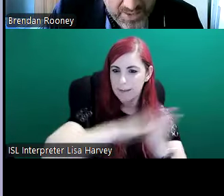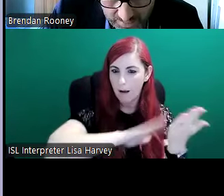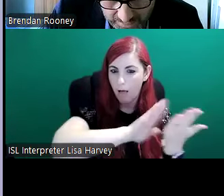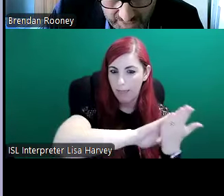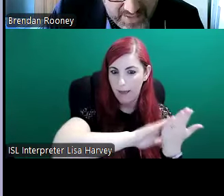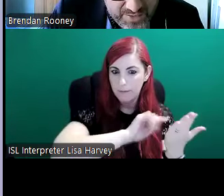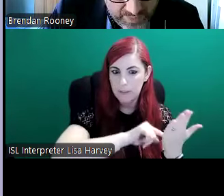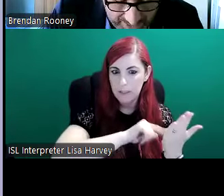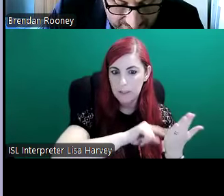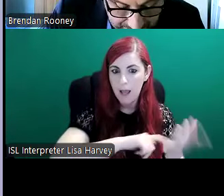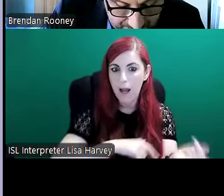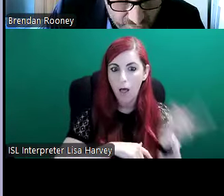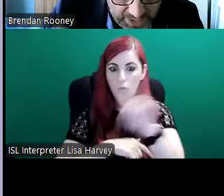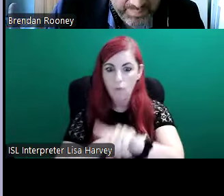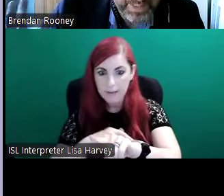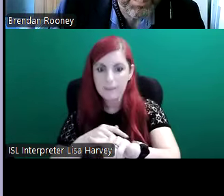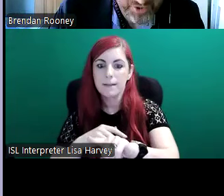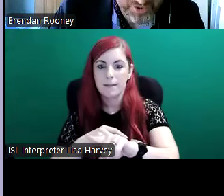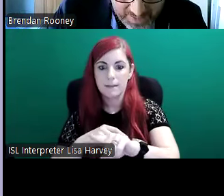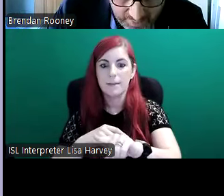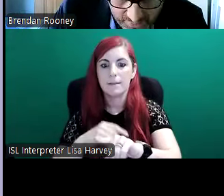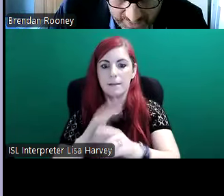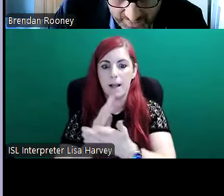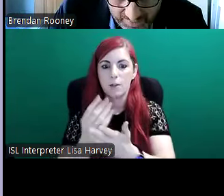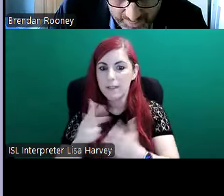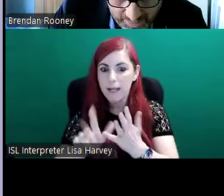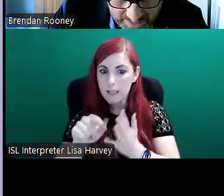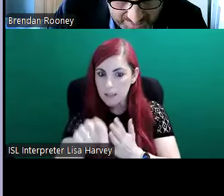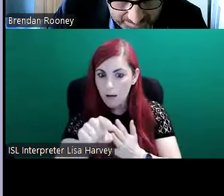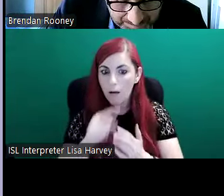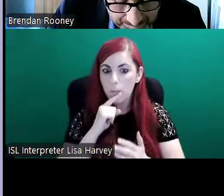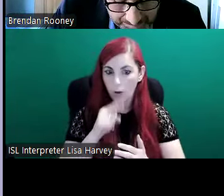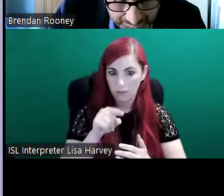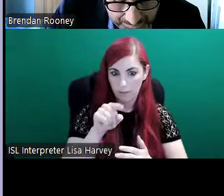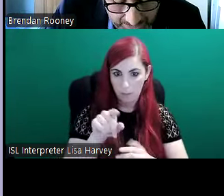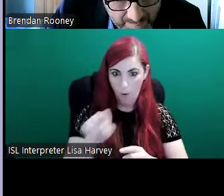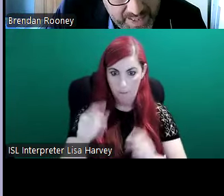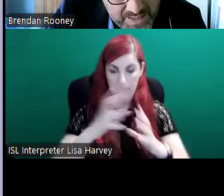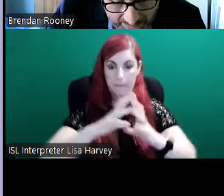Angelico of 1928 it's really big picture with with a great presence. The painting